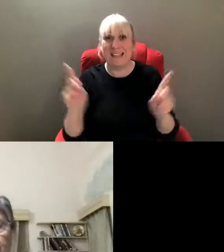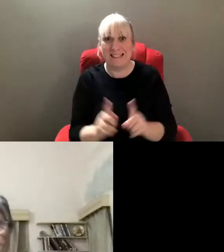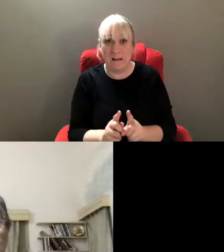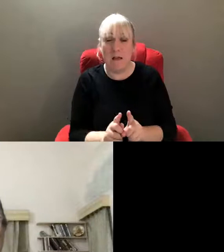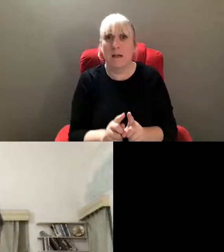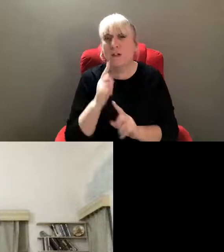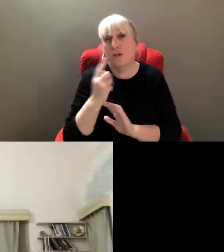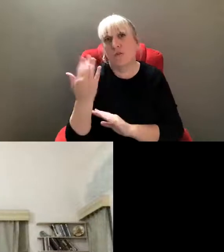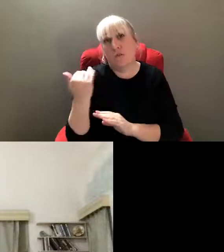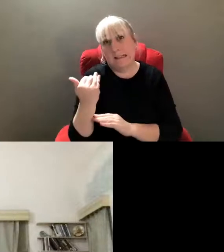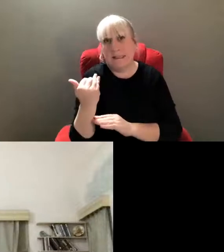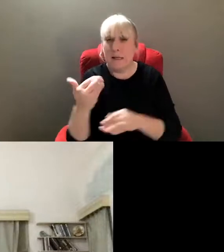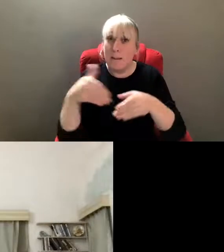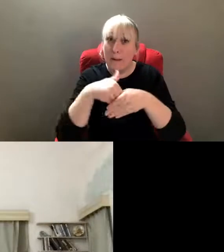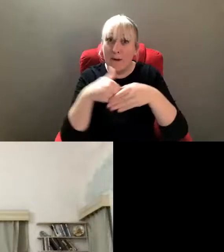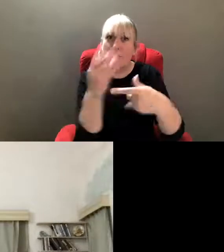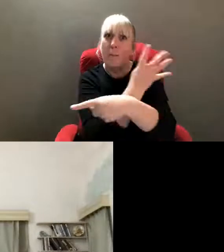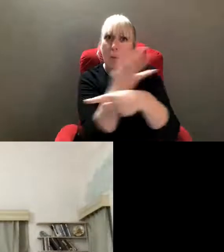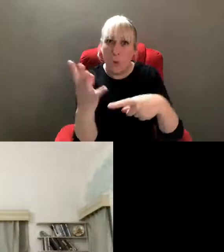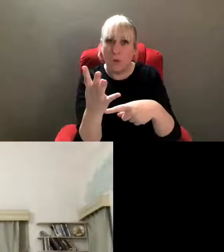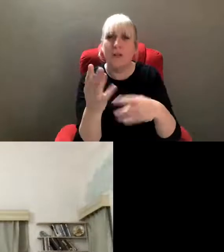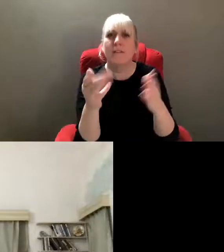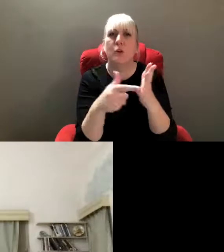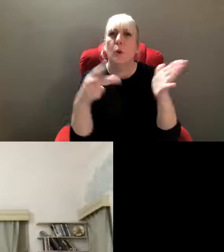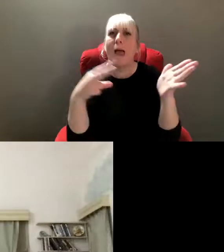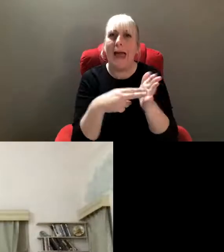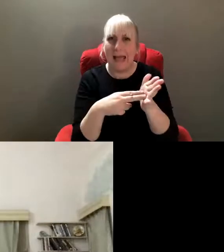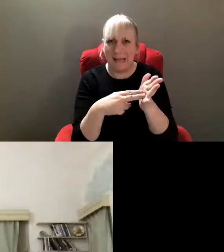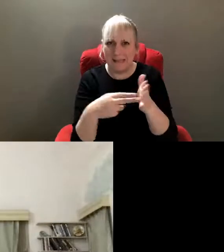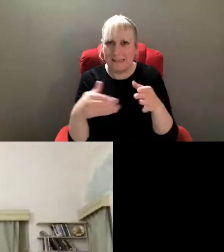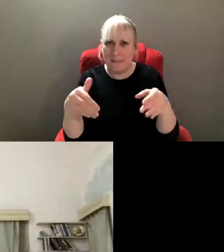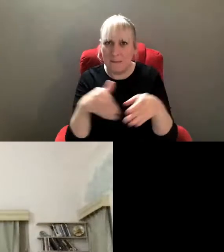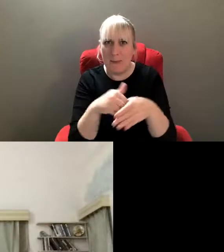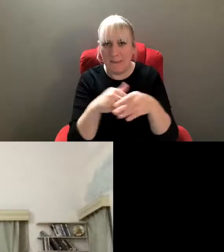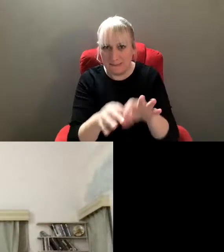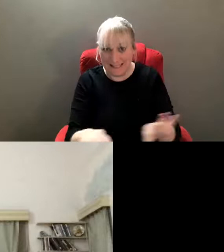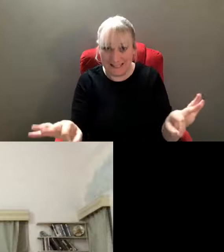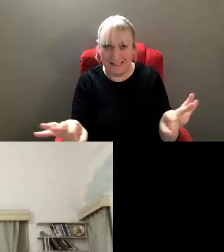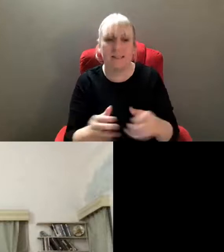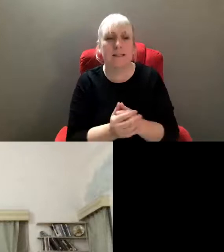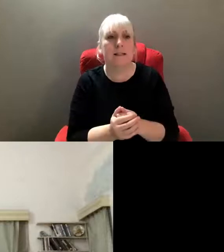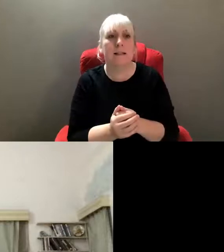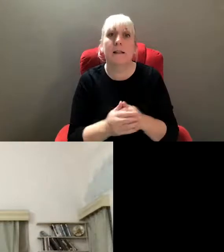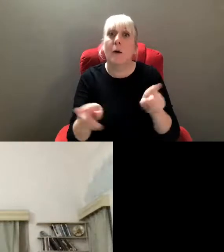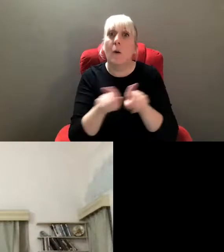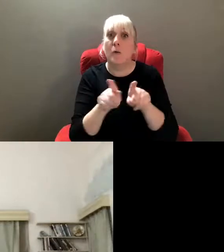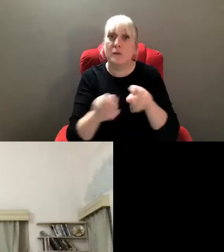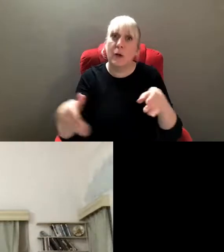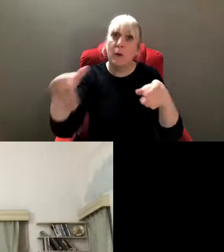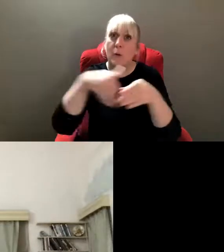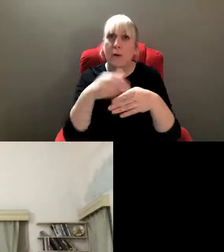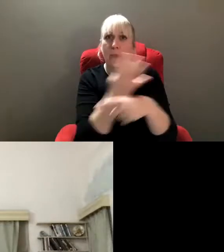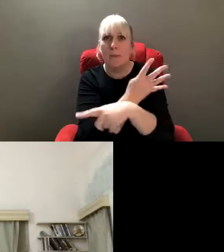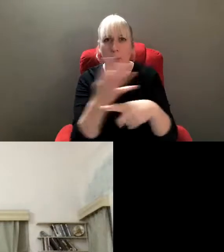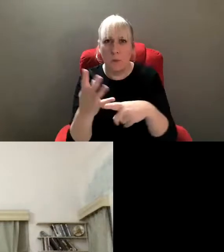u.n women's peace and humanitarian fund she's also the member board women enable international in usa